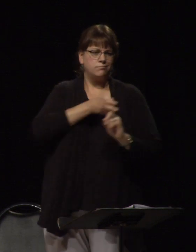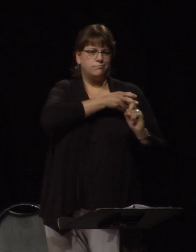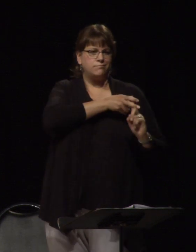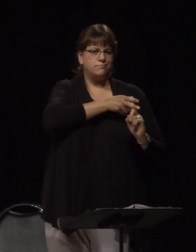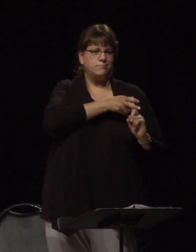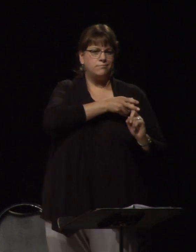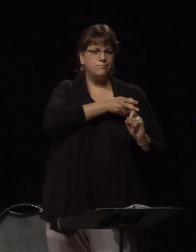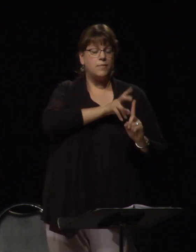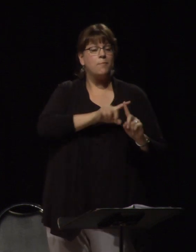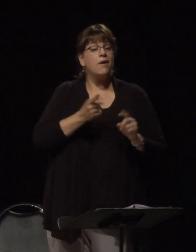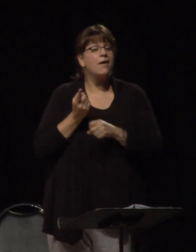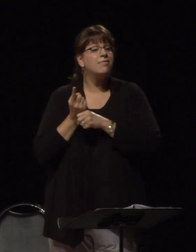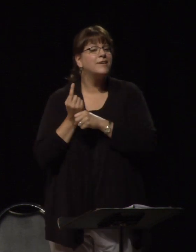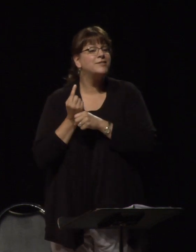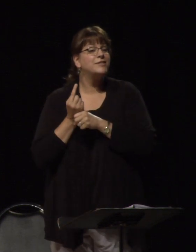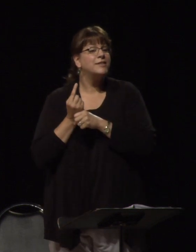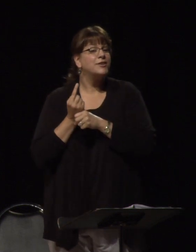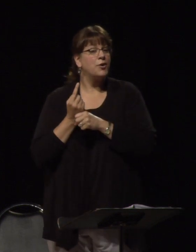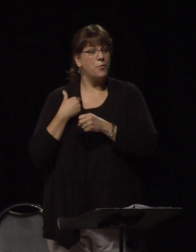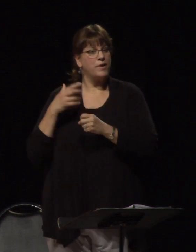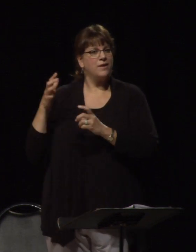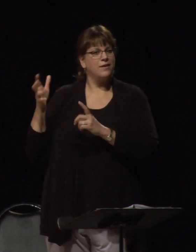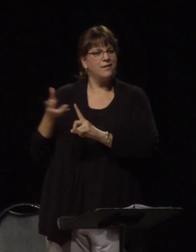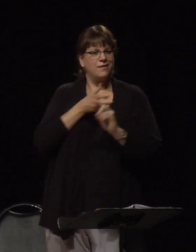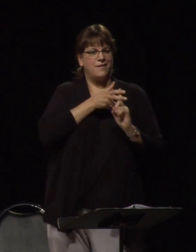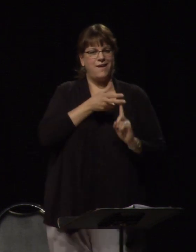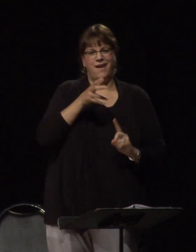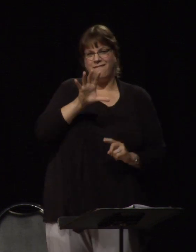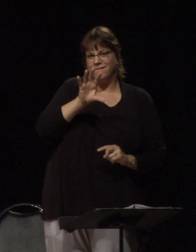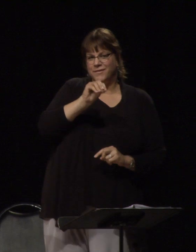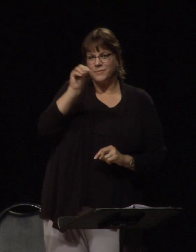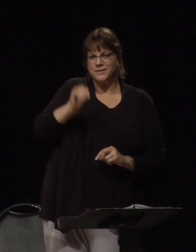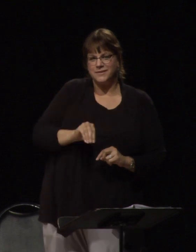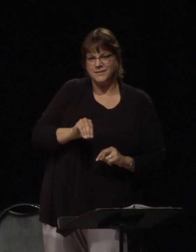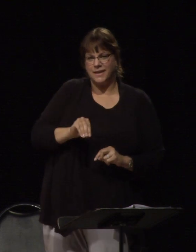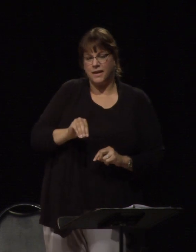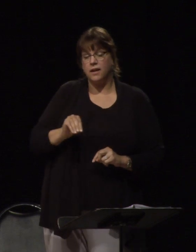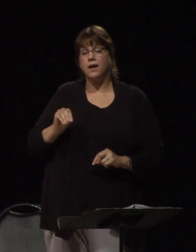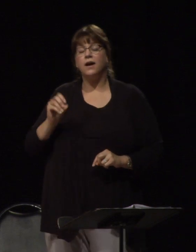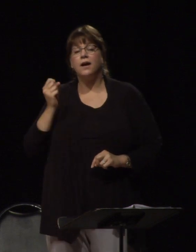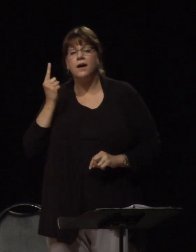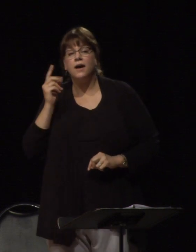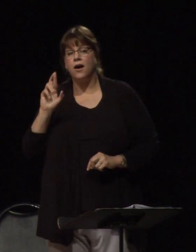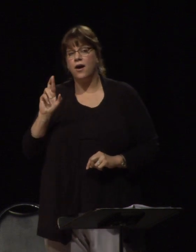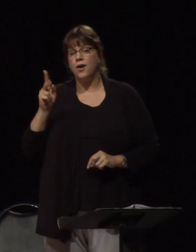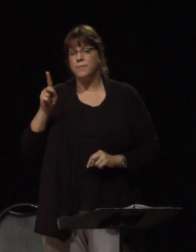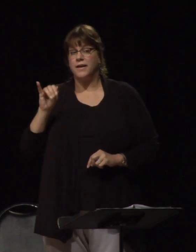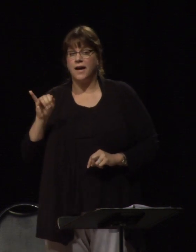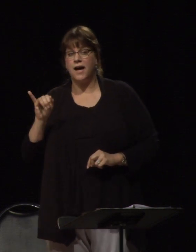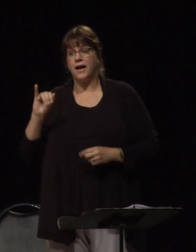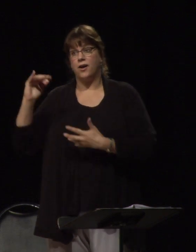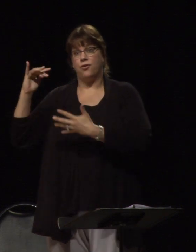THESE COMPETITIONS, AND RPI WAS RANKED 41ST IN THE LAST U.S. NEWS NATIONAL UNIVERSITY